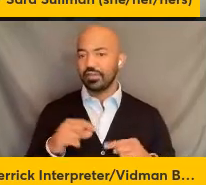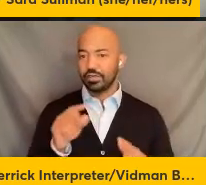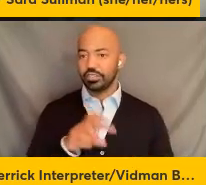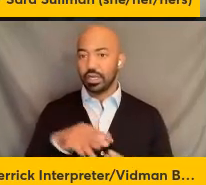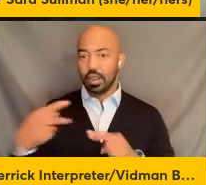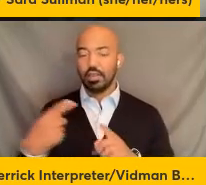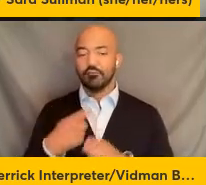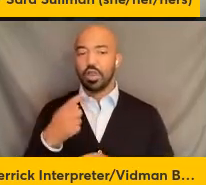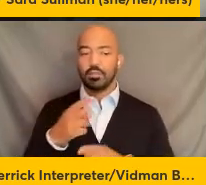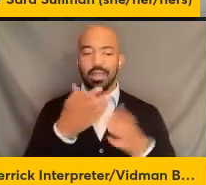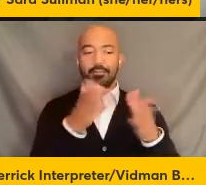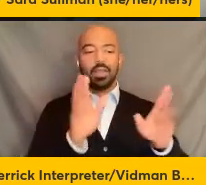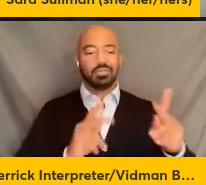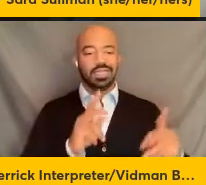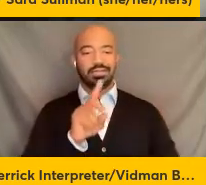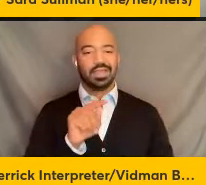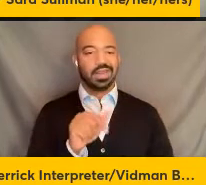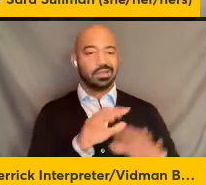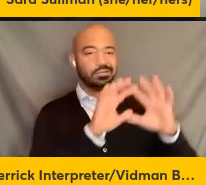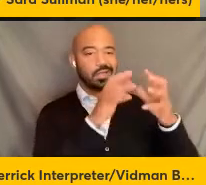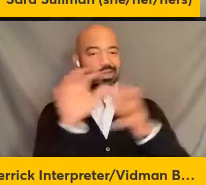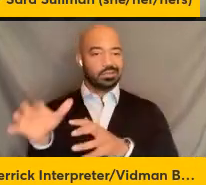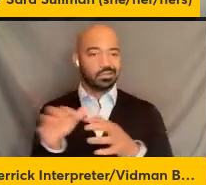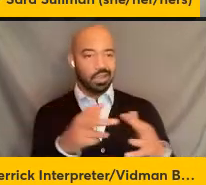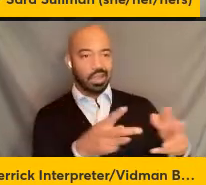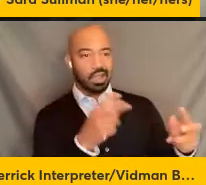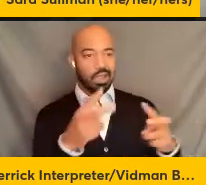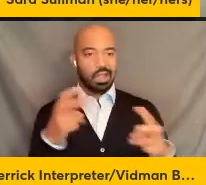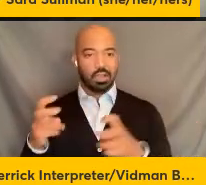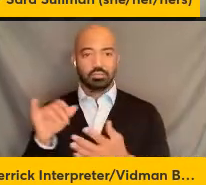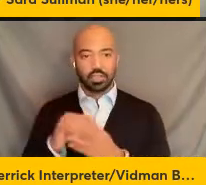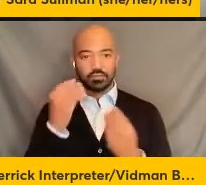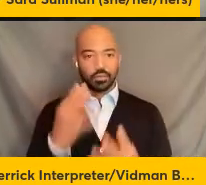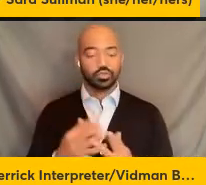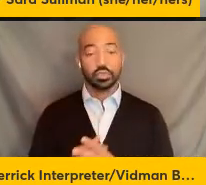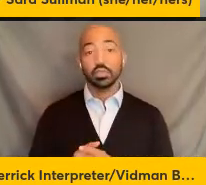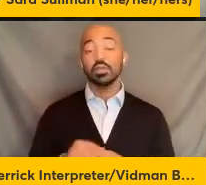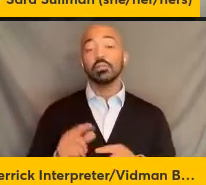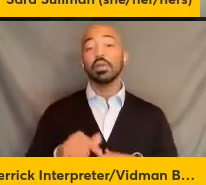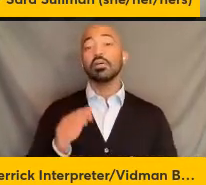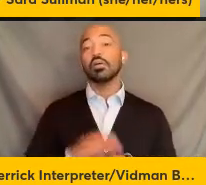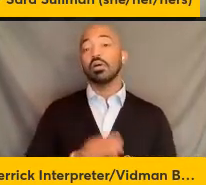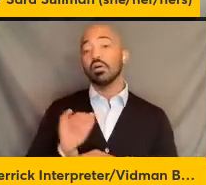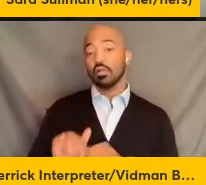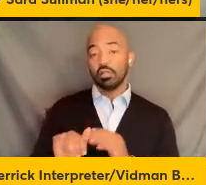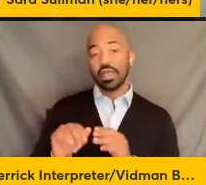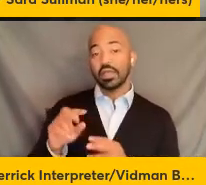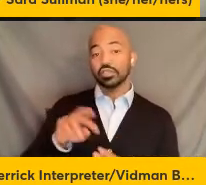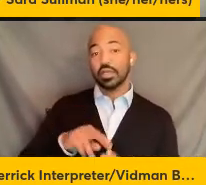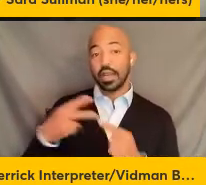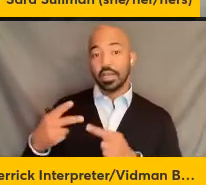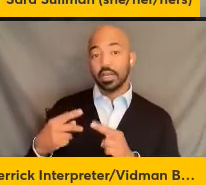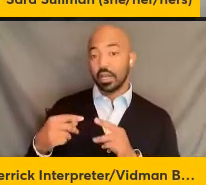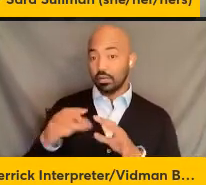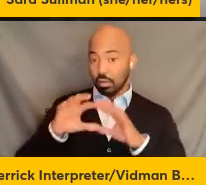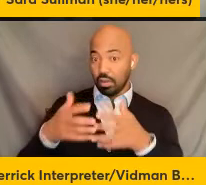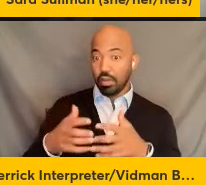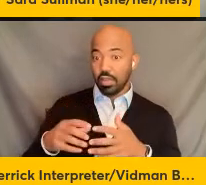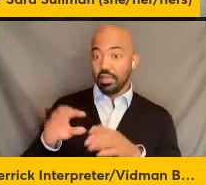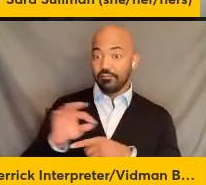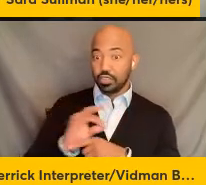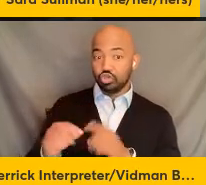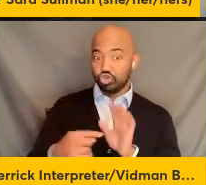datasets. And based on how well these genetic regulatory features predicted transcription factor binding data sets in